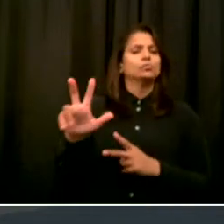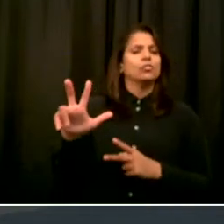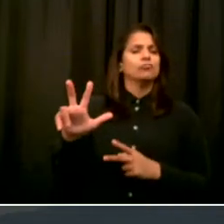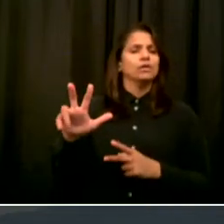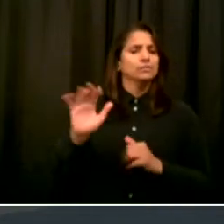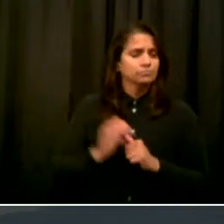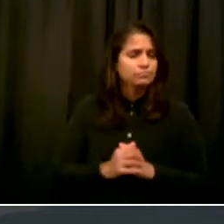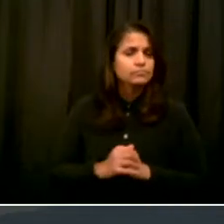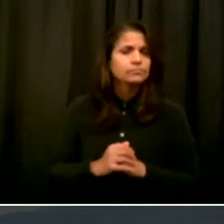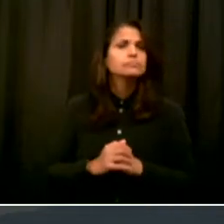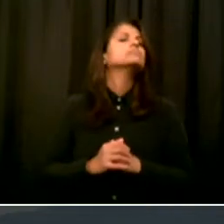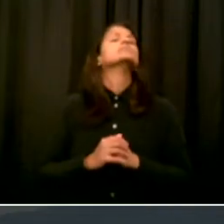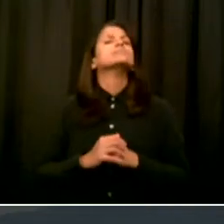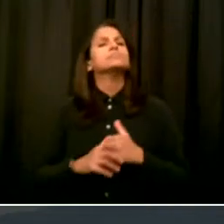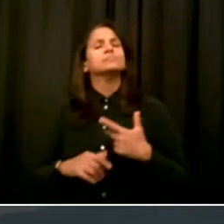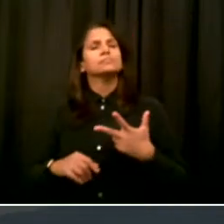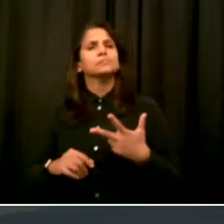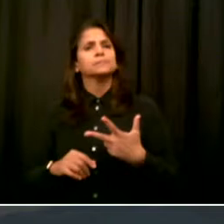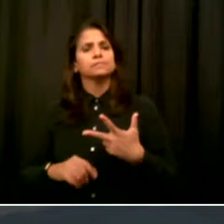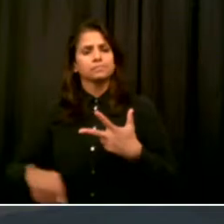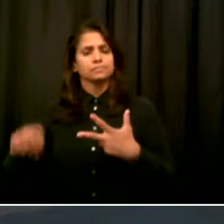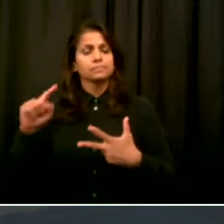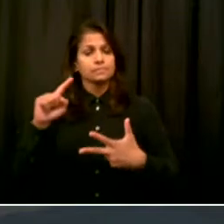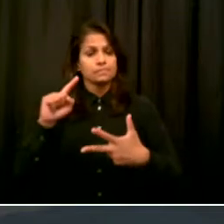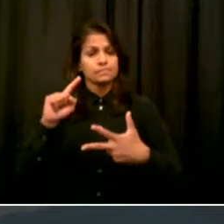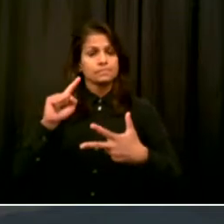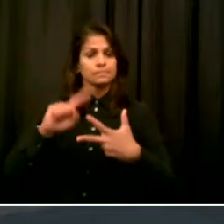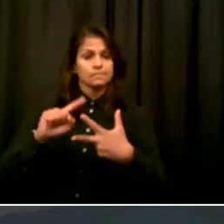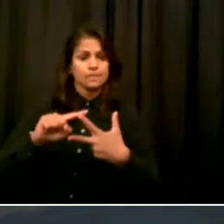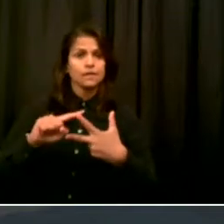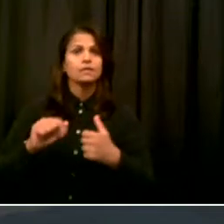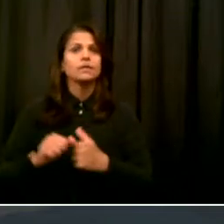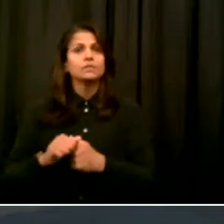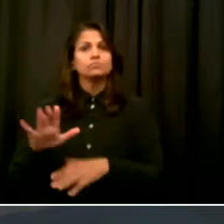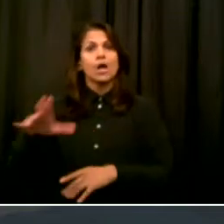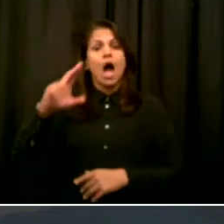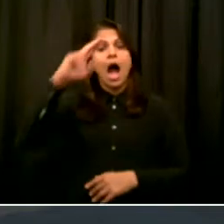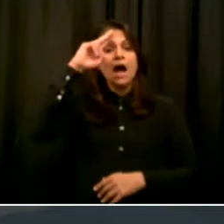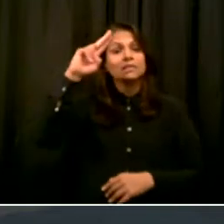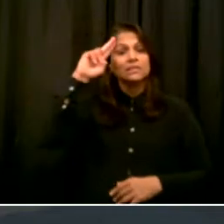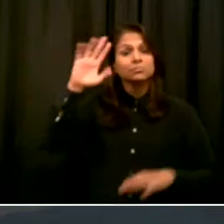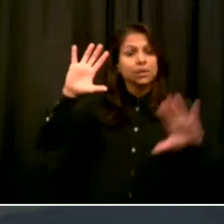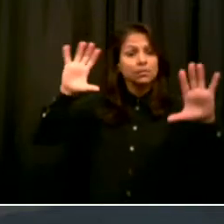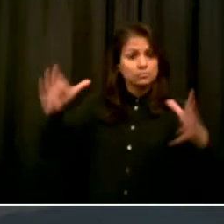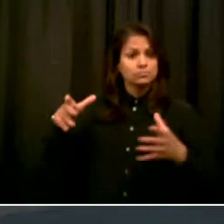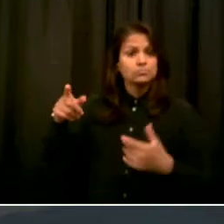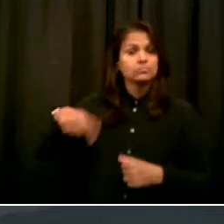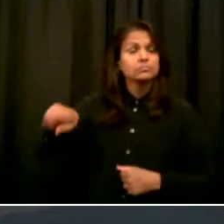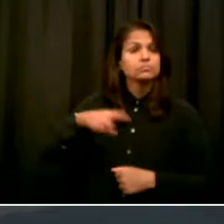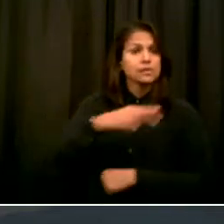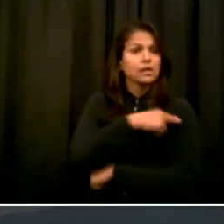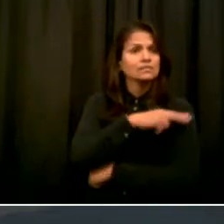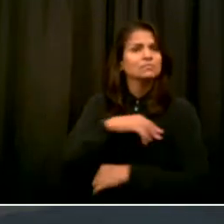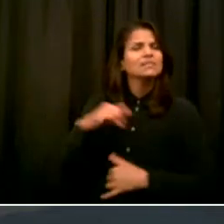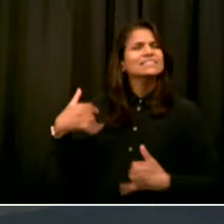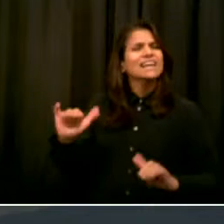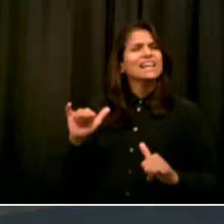WAS FOR MANY MONTHS. A POSITIVE RESULT OF 23.7% WHICH IS HIGHER THAN WE HAVE SEEN RECENTLY, BUT STILL LOWER THAN WHAT WE HAVE SEEN IN THE